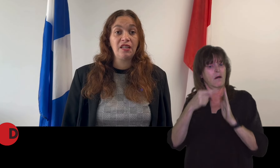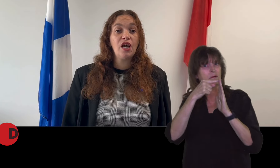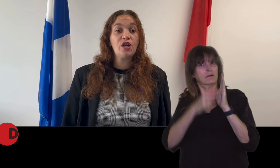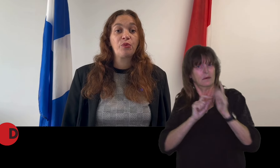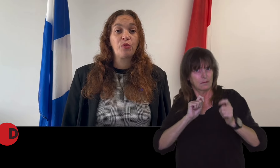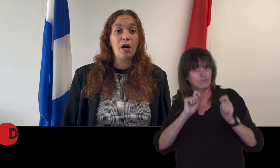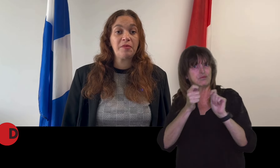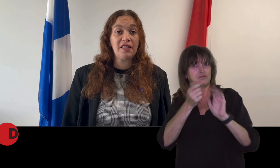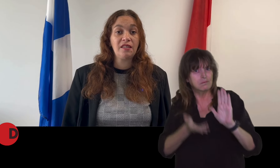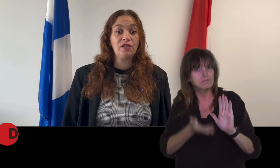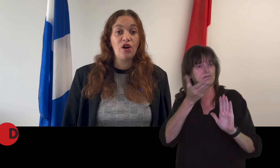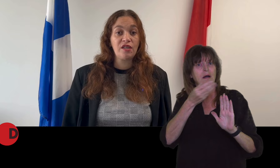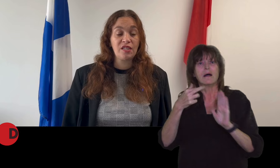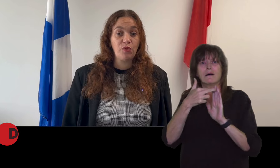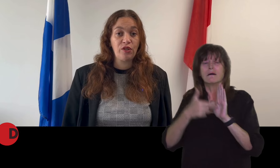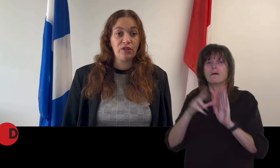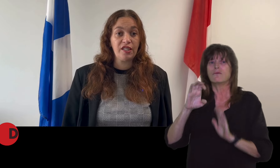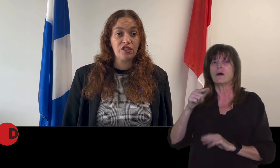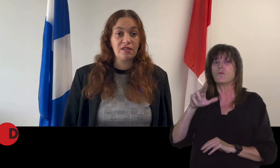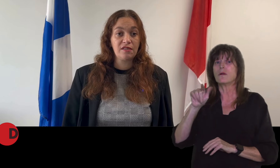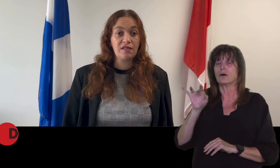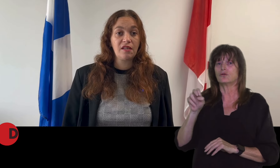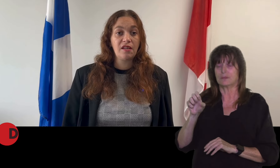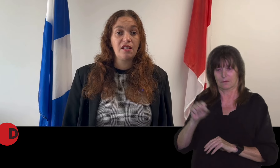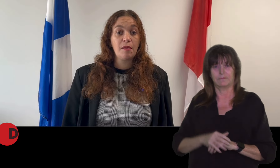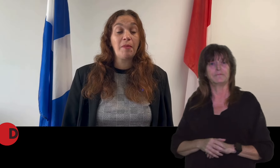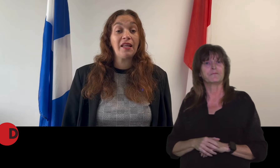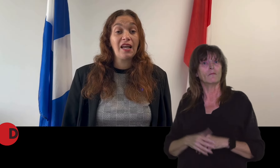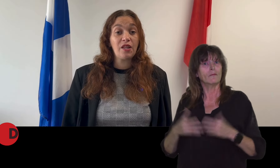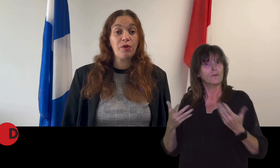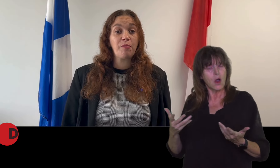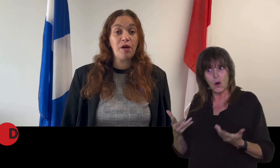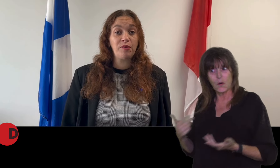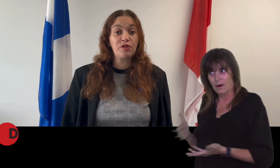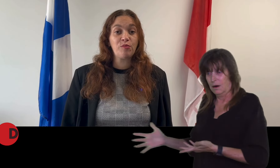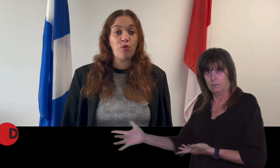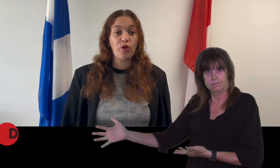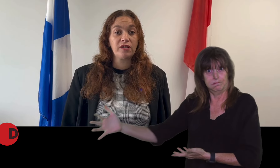updated laws and regulations. By gathering public support,